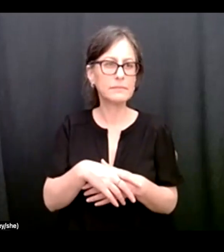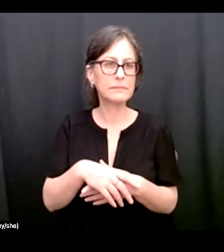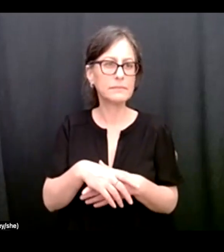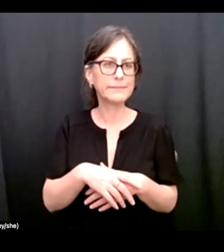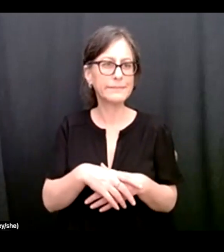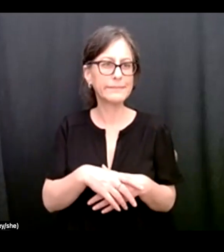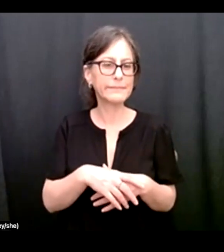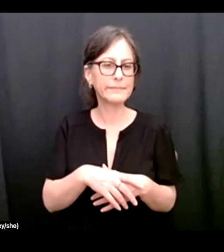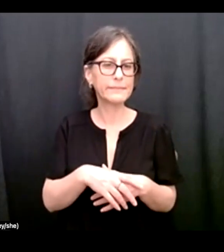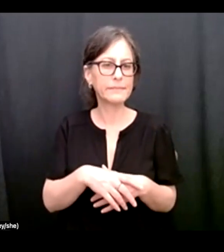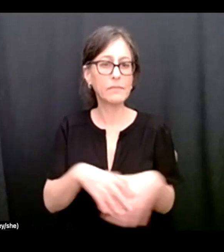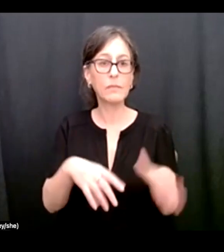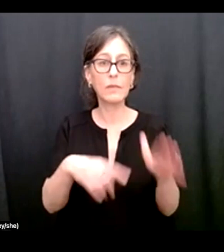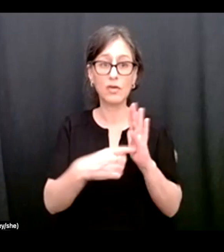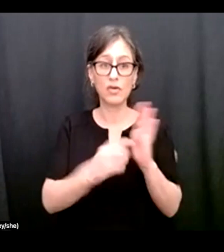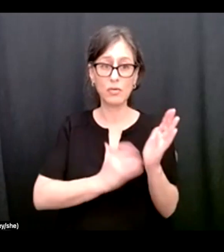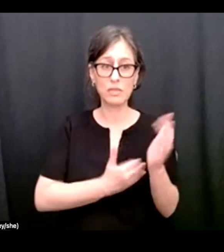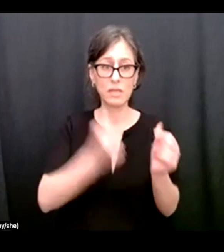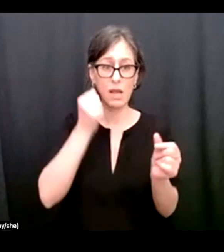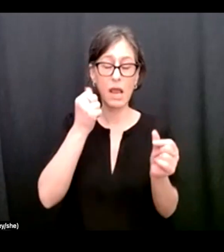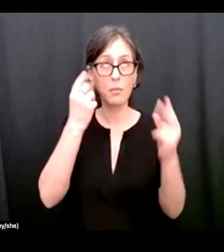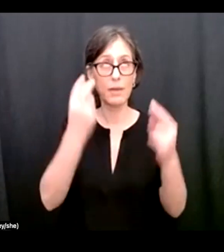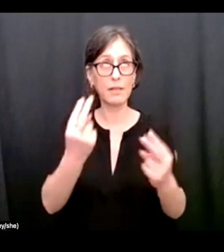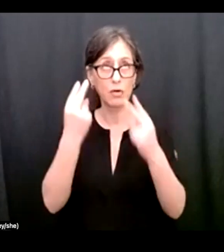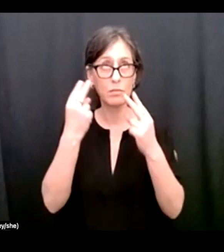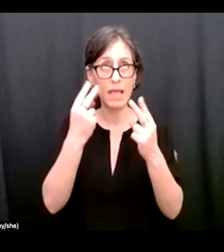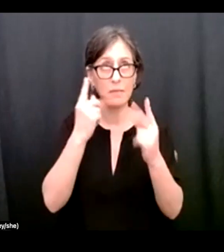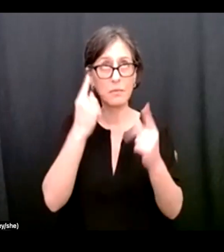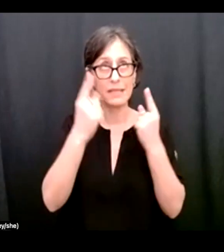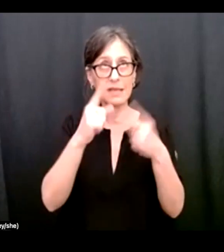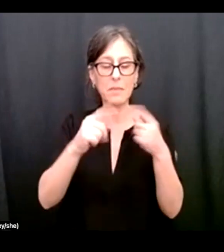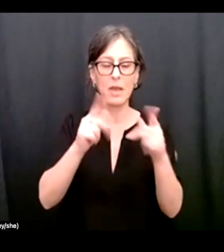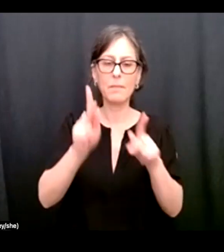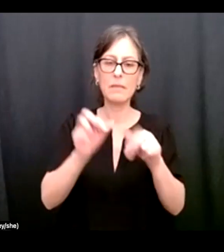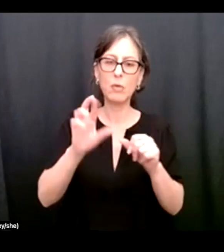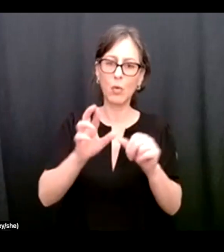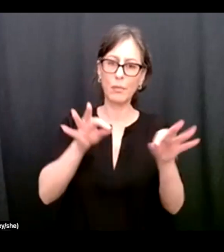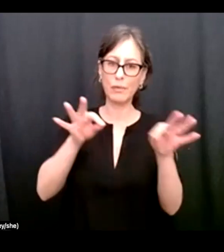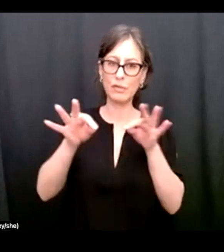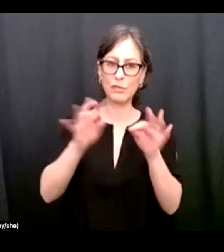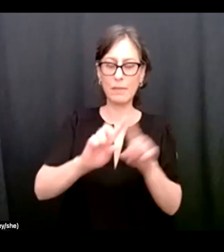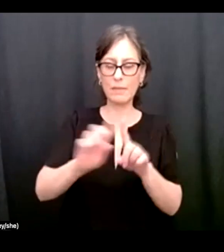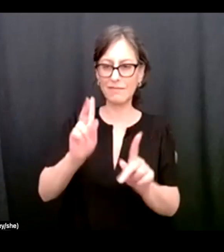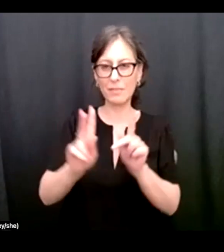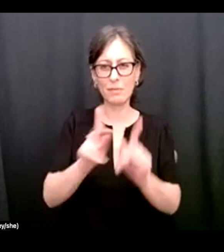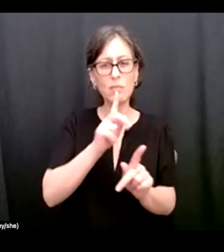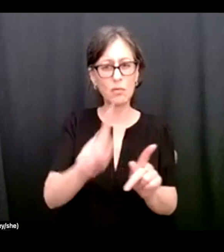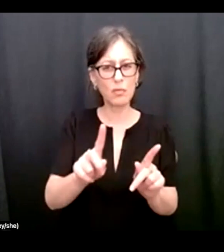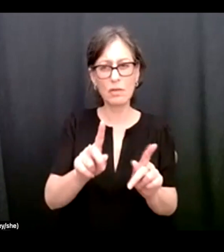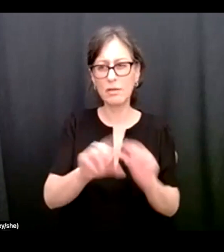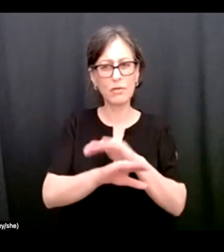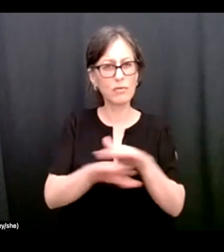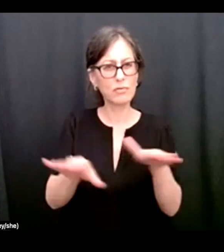how in our recollections of people or in our descriptions of people, there really is no one way